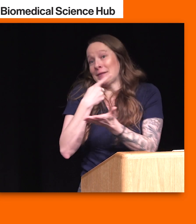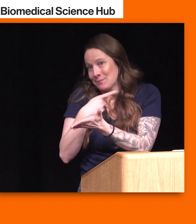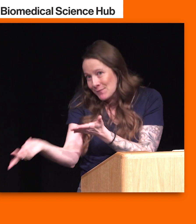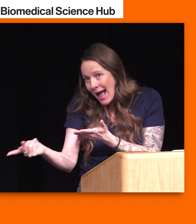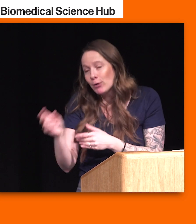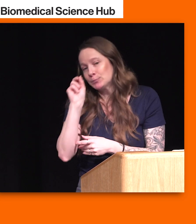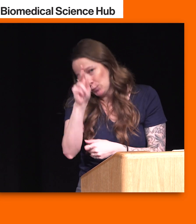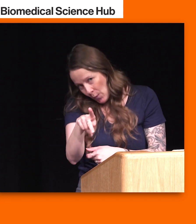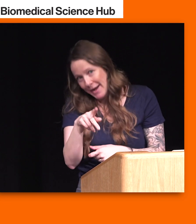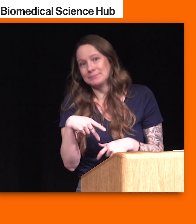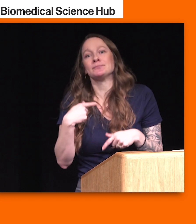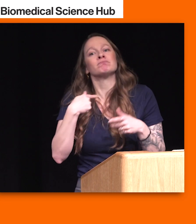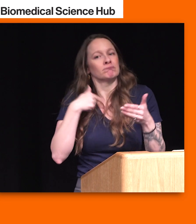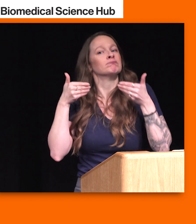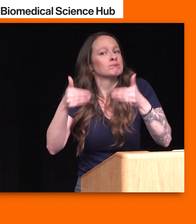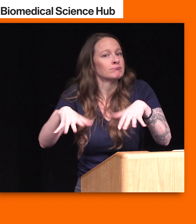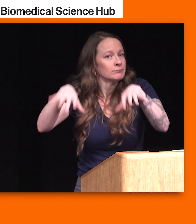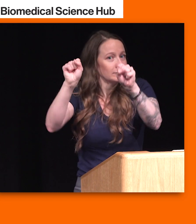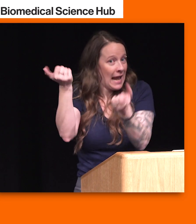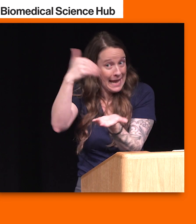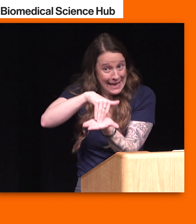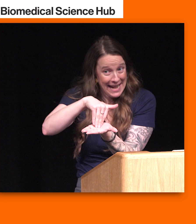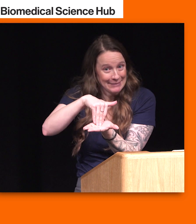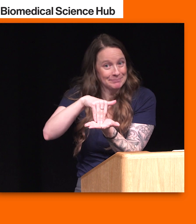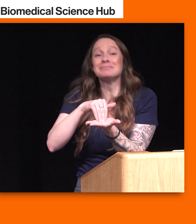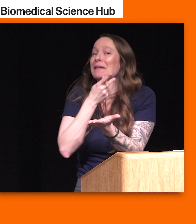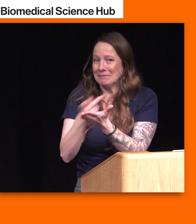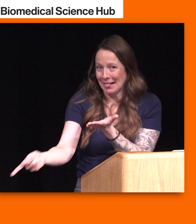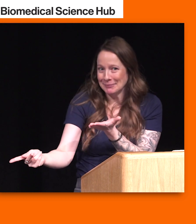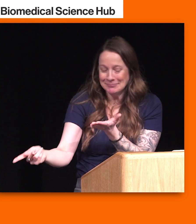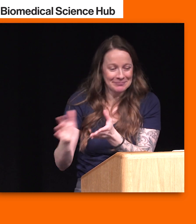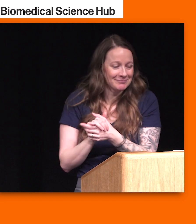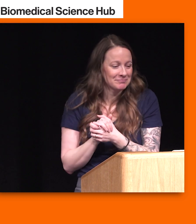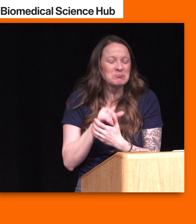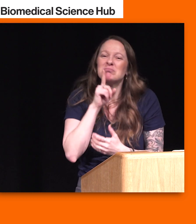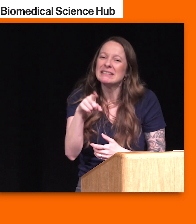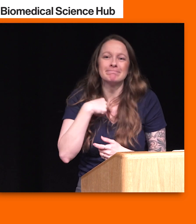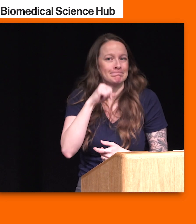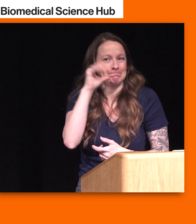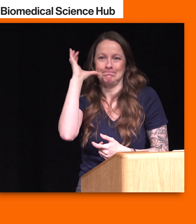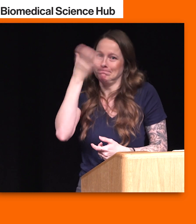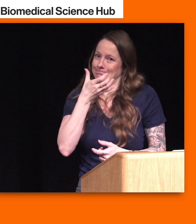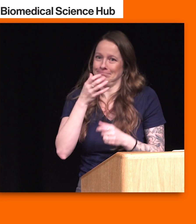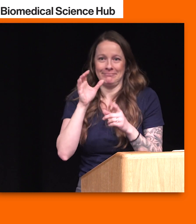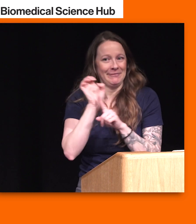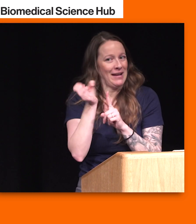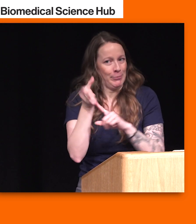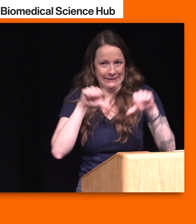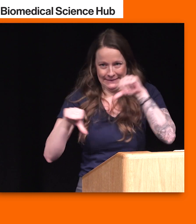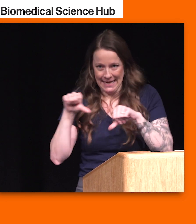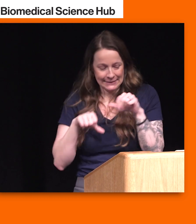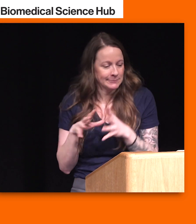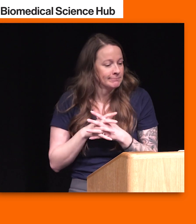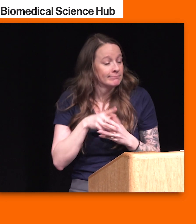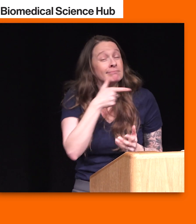So, I failed this exam. I went ahead and took it again. I failed it again. And I was not crazy about